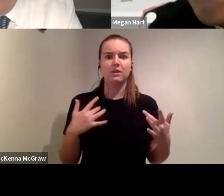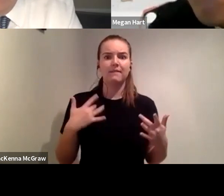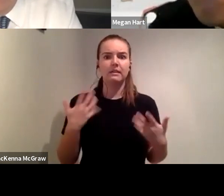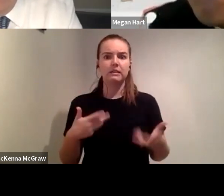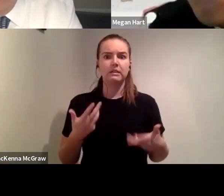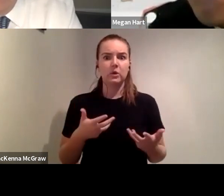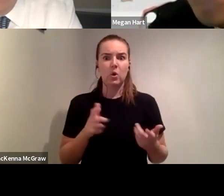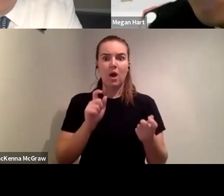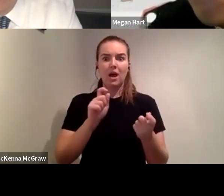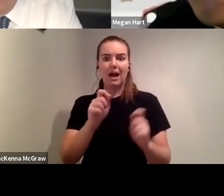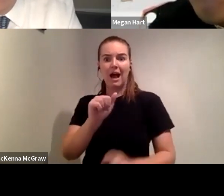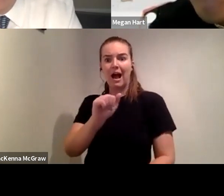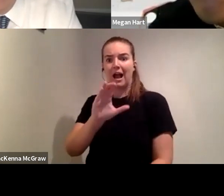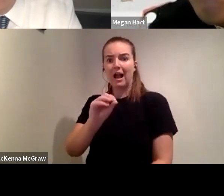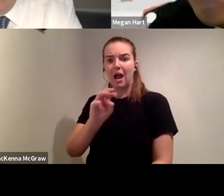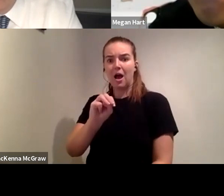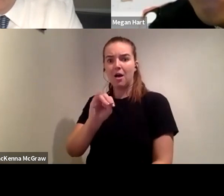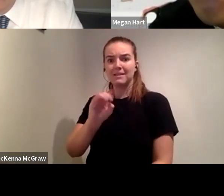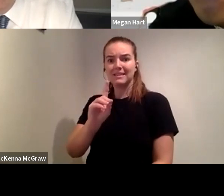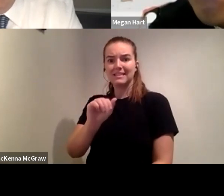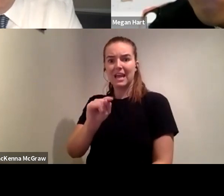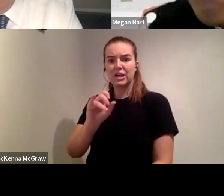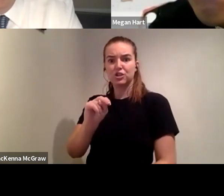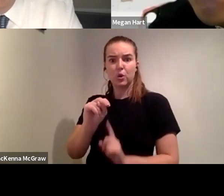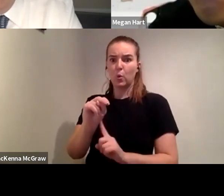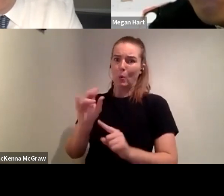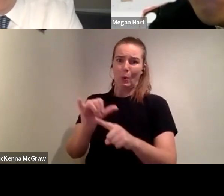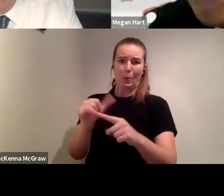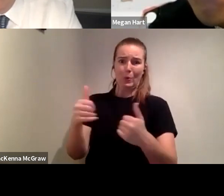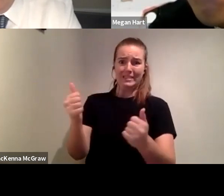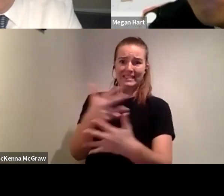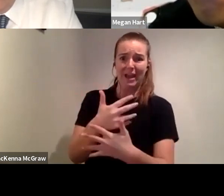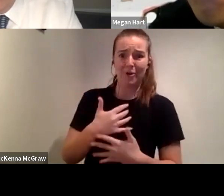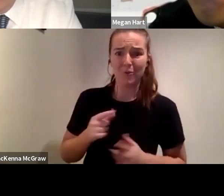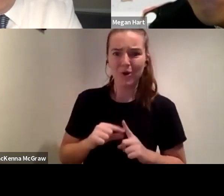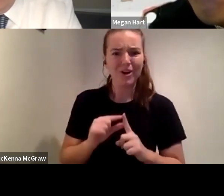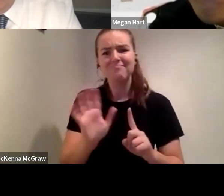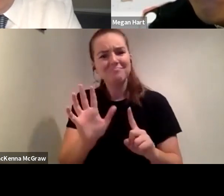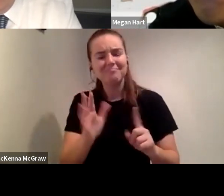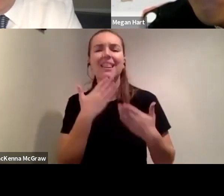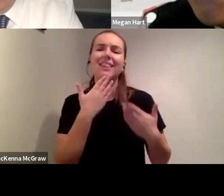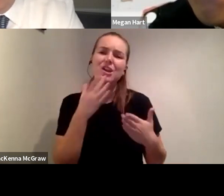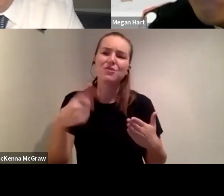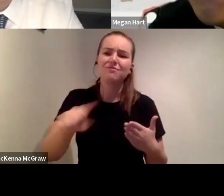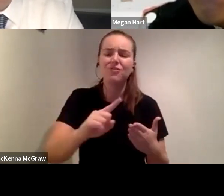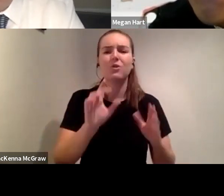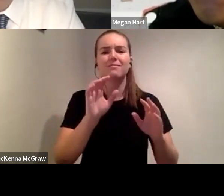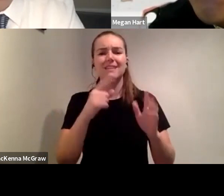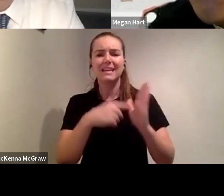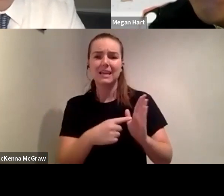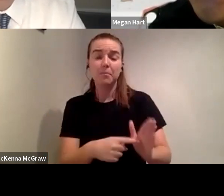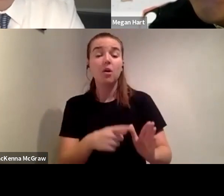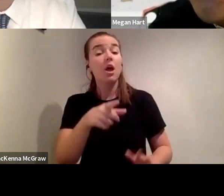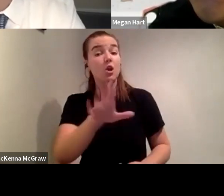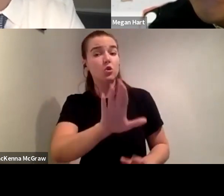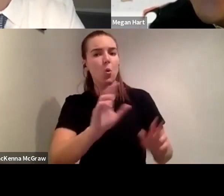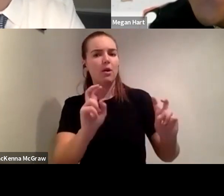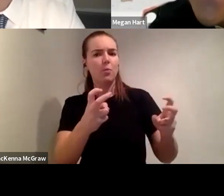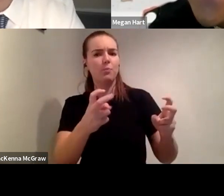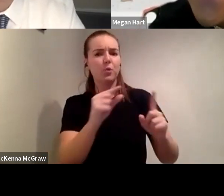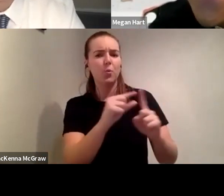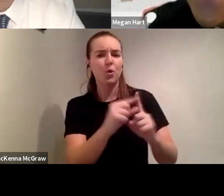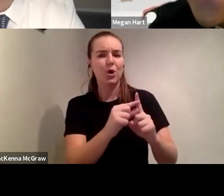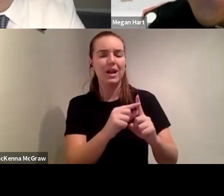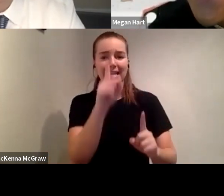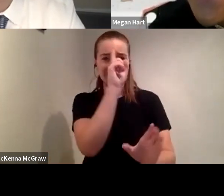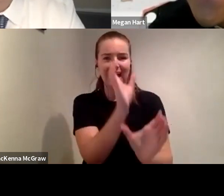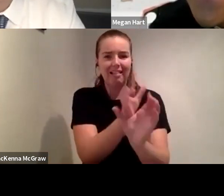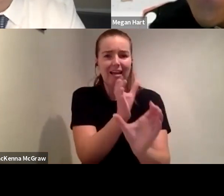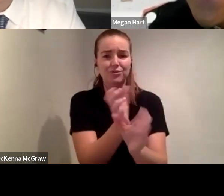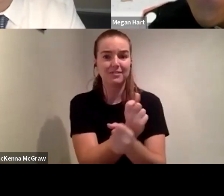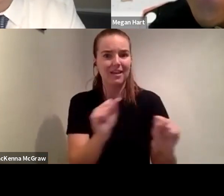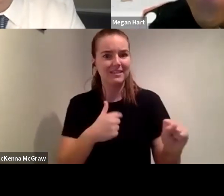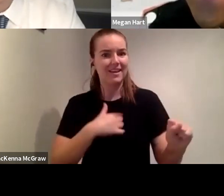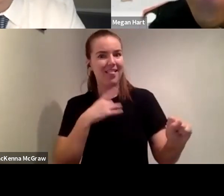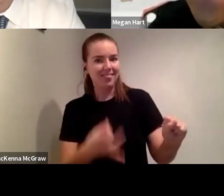Maybe allowing the employee to have therapy at a certain time or time to get to their appointments.